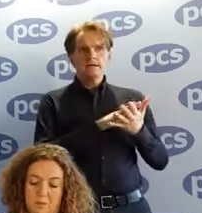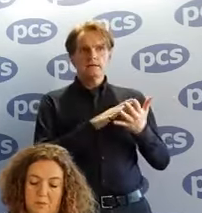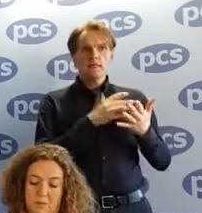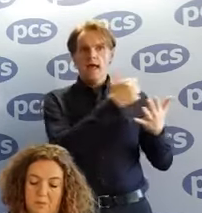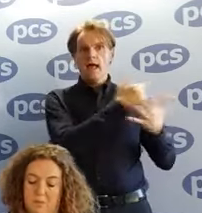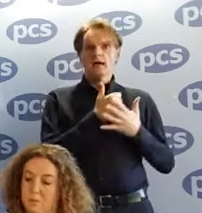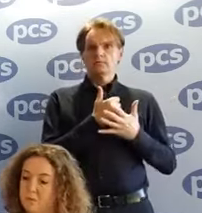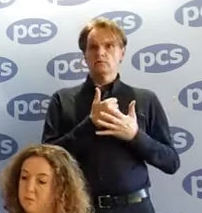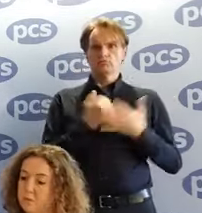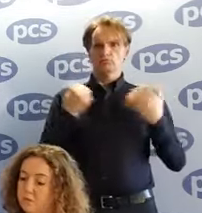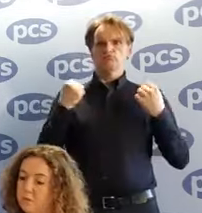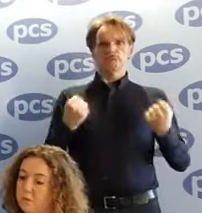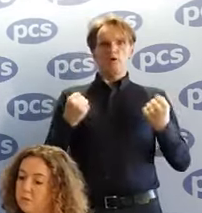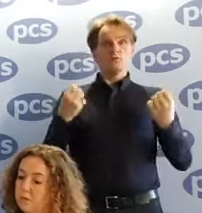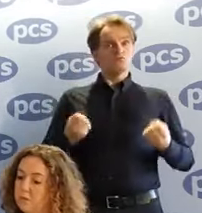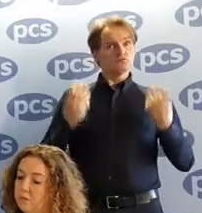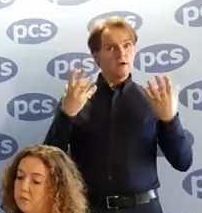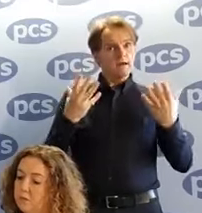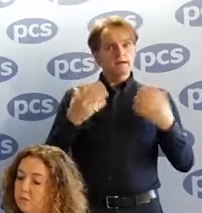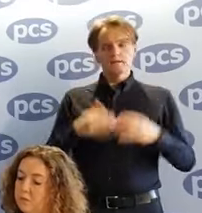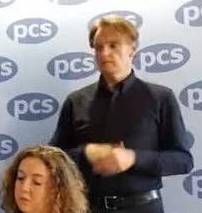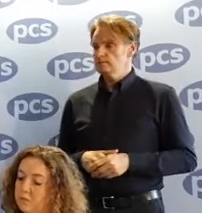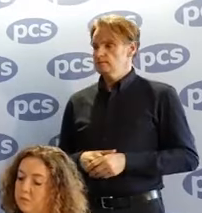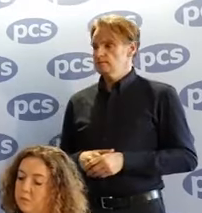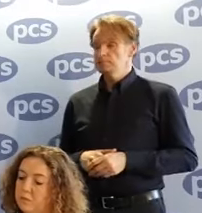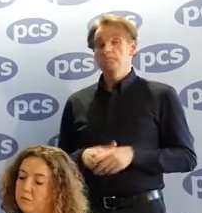are great questions and I'm really glad we're getting them because the NEC